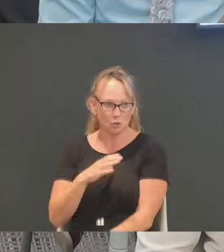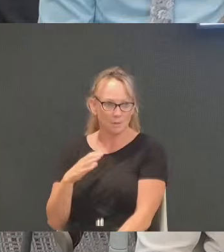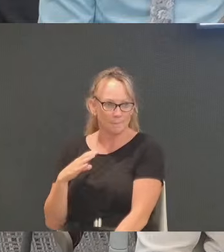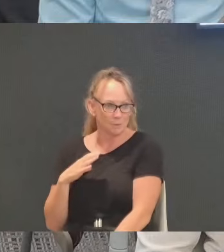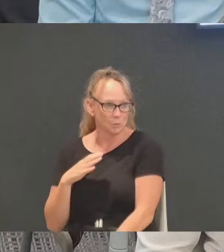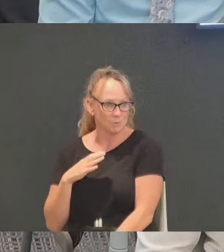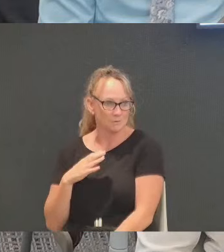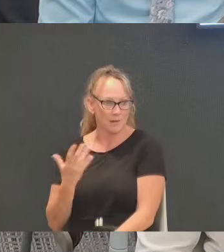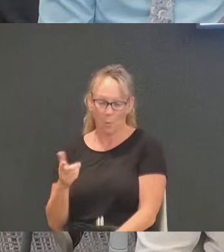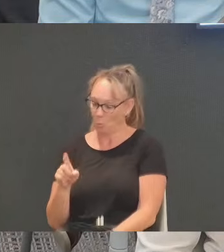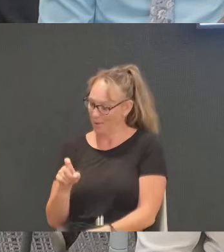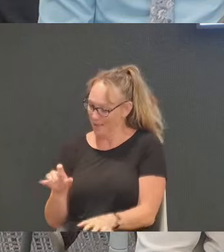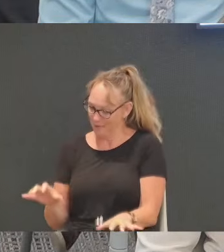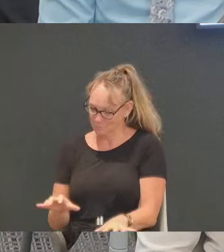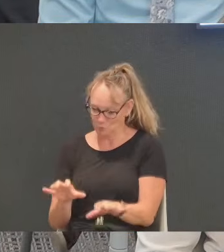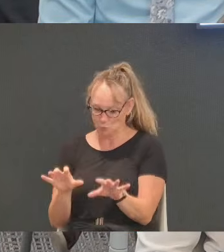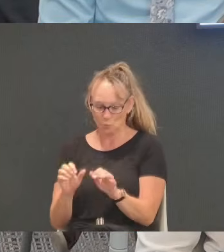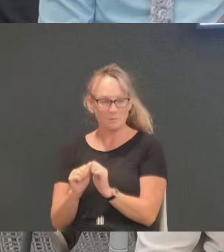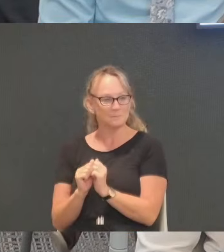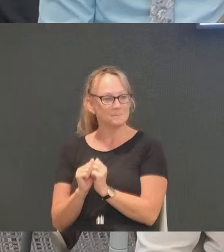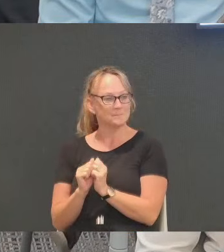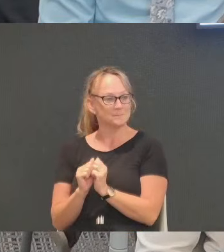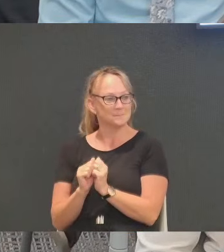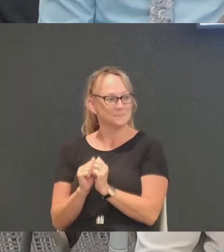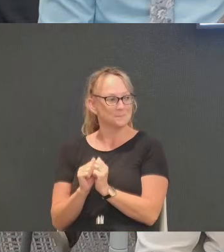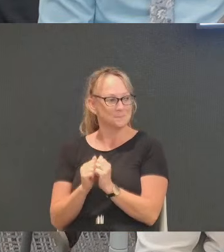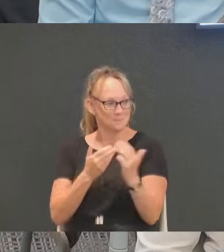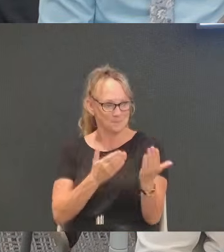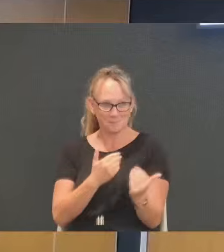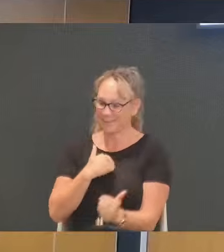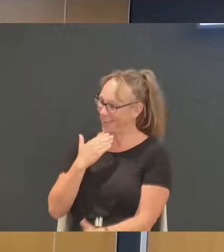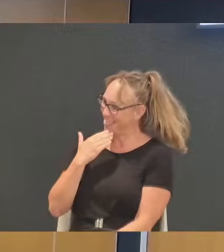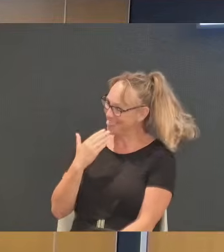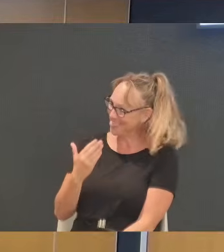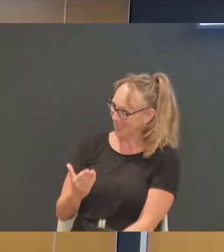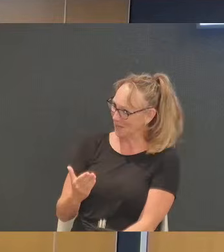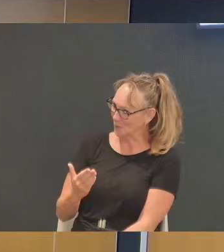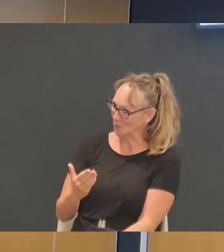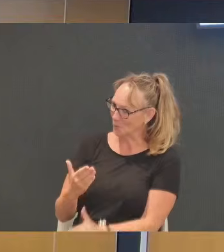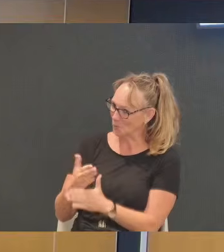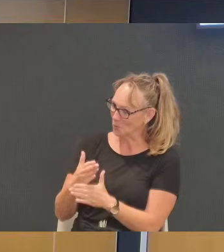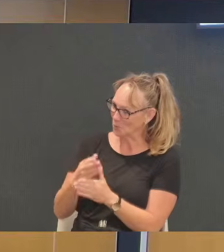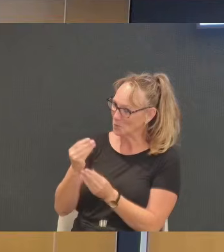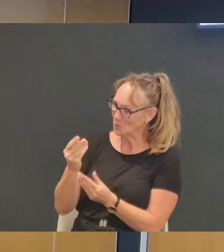to do and it's before you today. Thank you. And you shared this with us earlier this week. So,